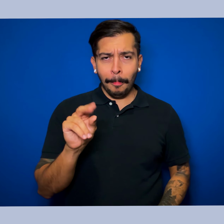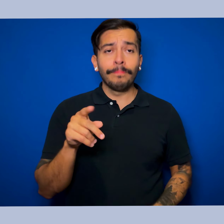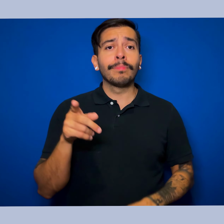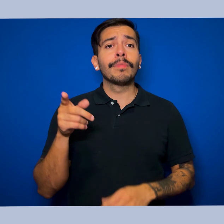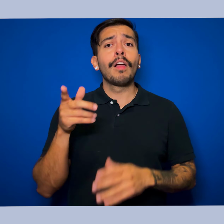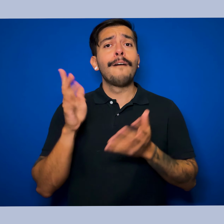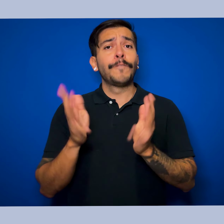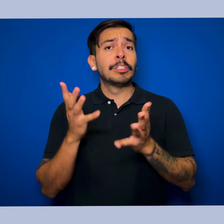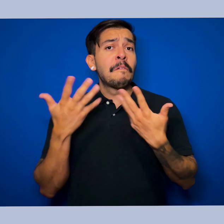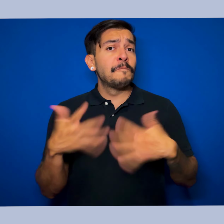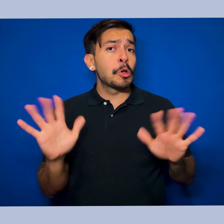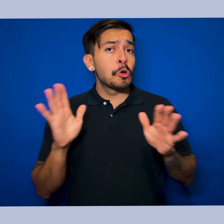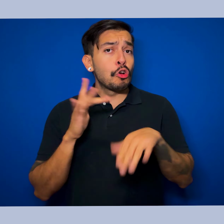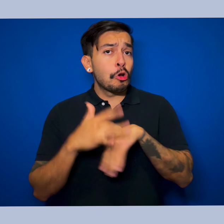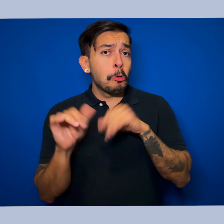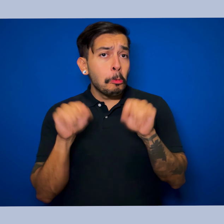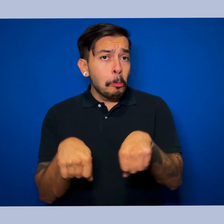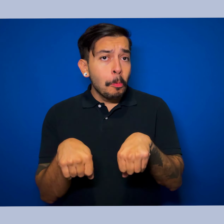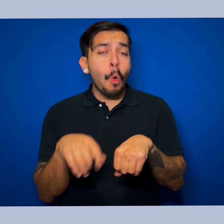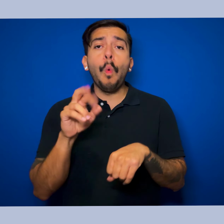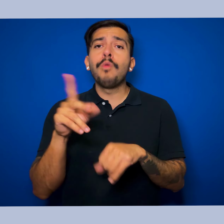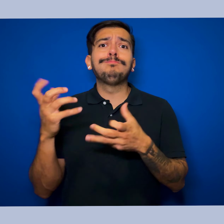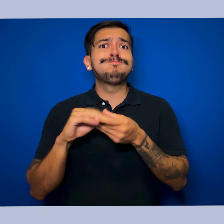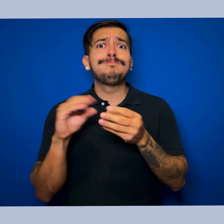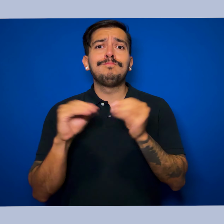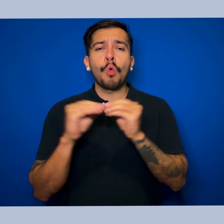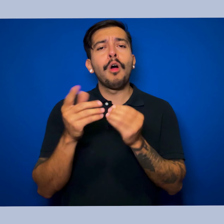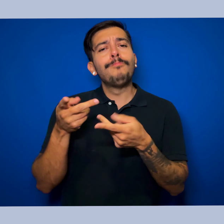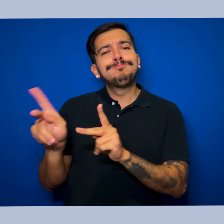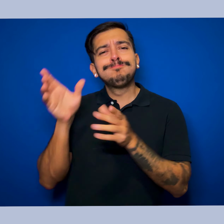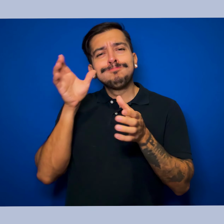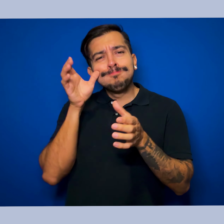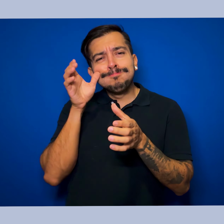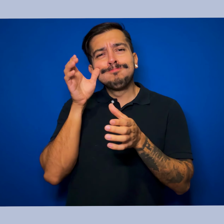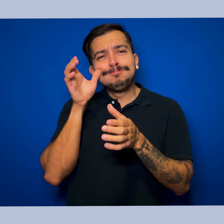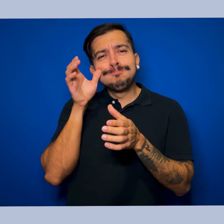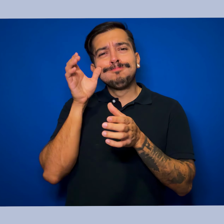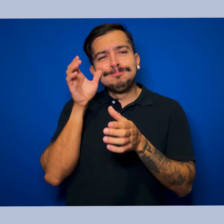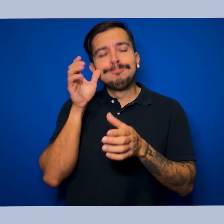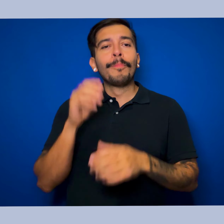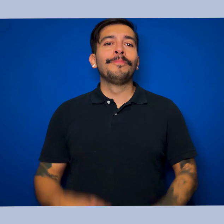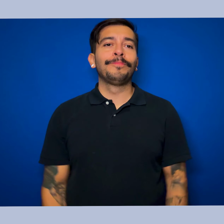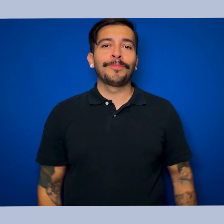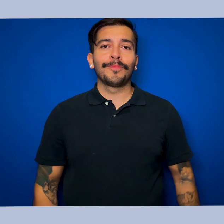The conversation may end there, or they may want to share more. Follow their lead.